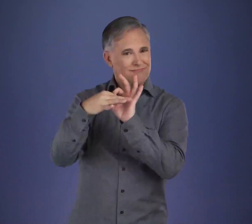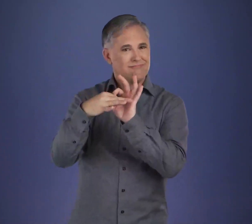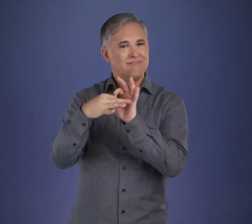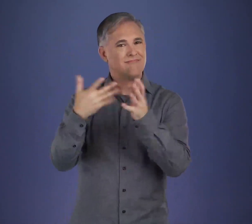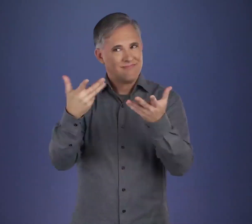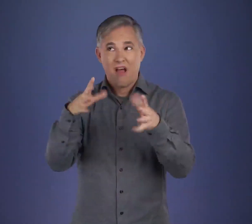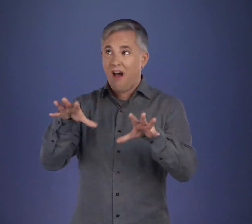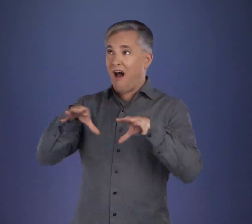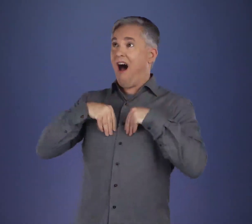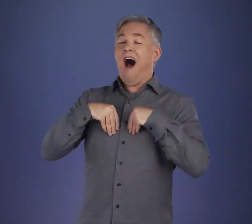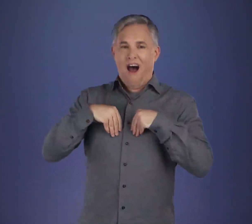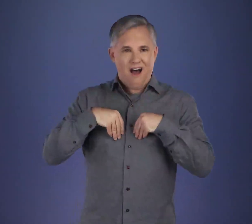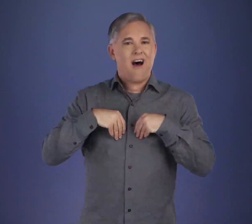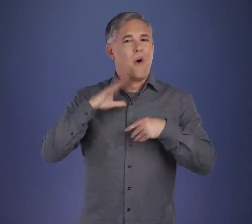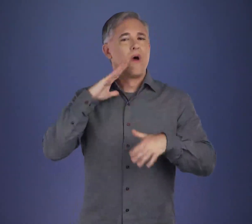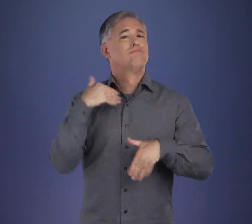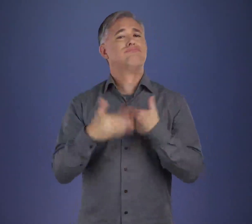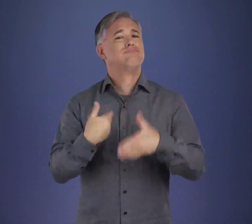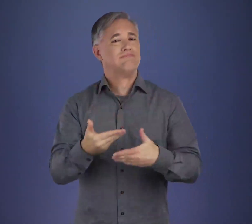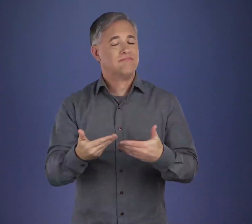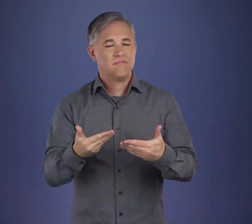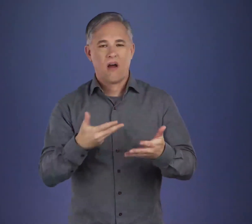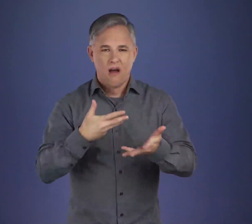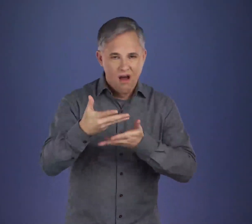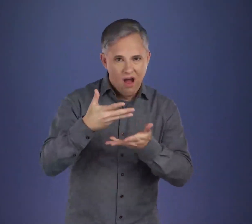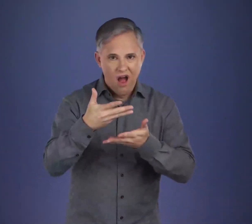that I wanted him to find the grace in his own religion